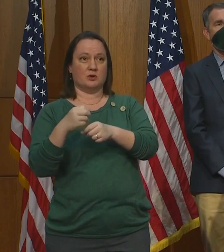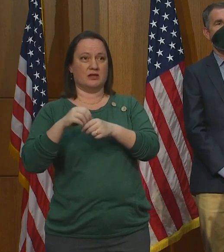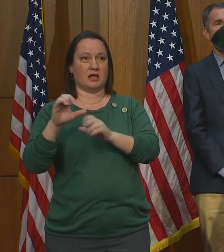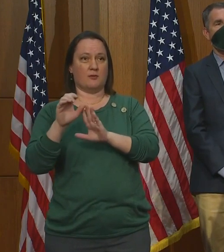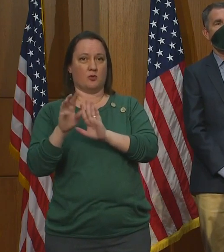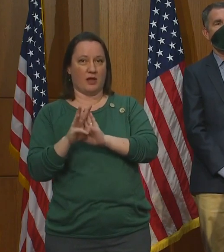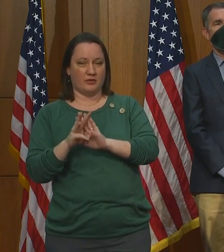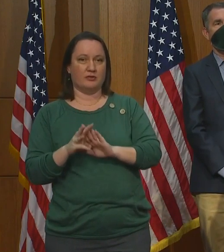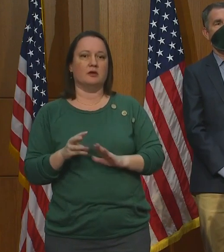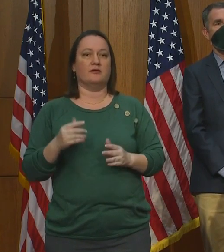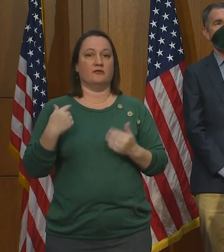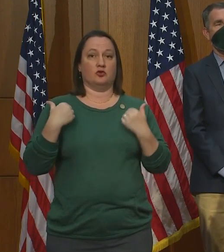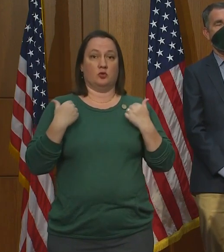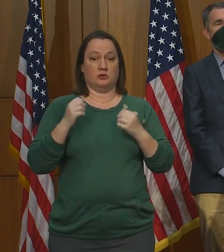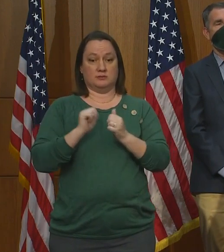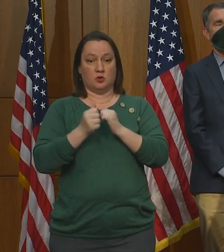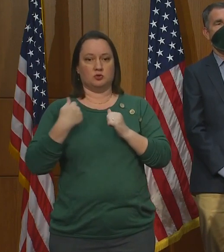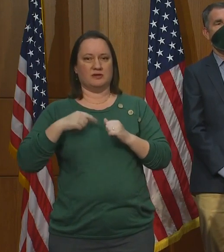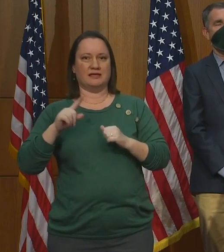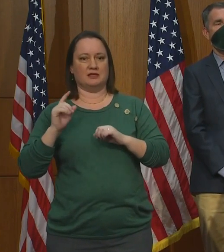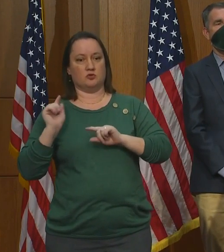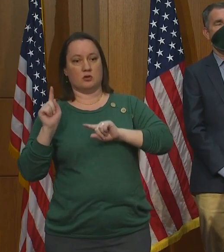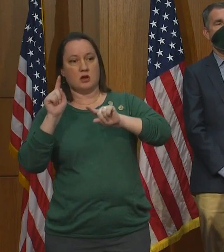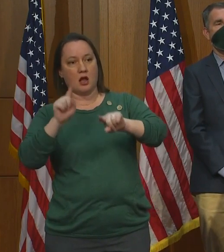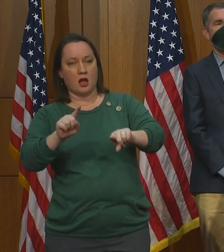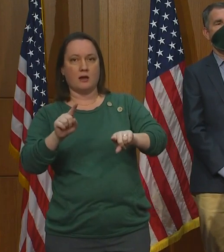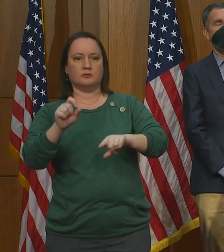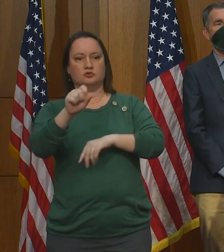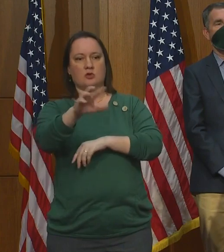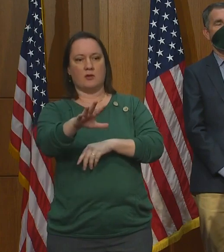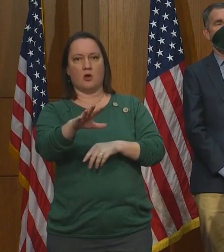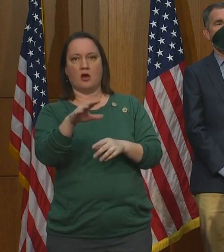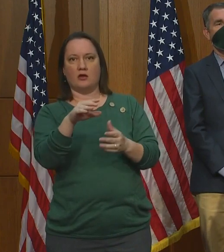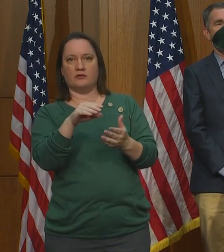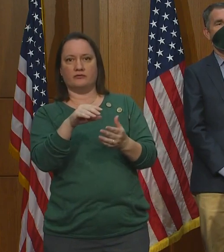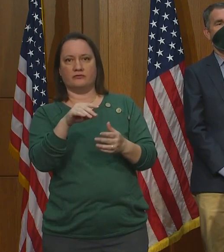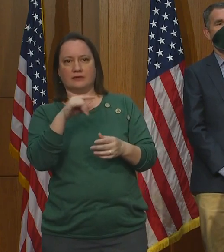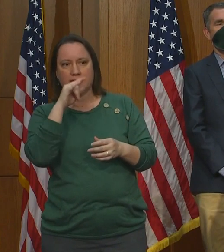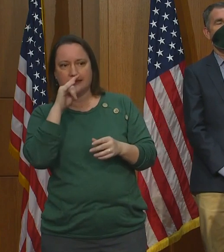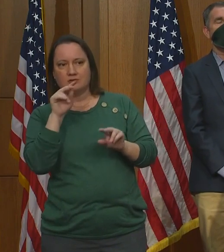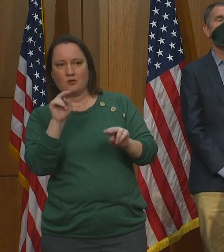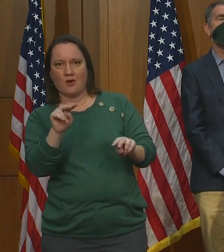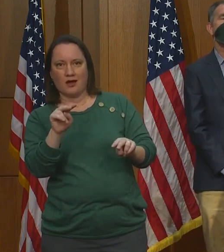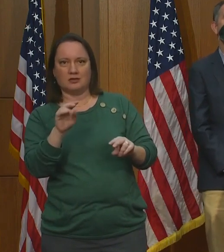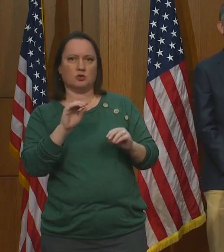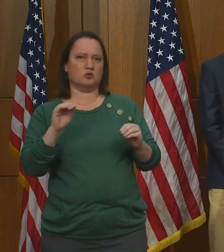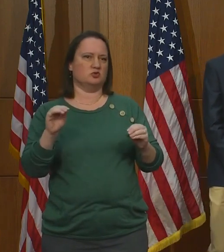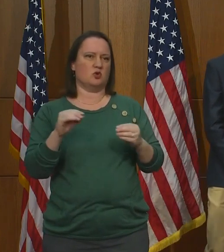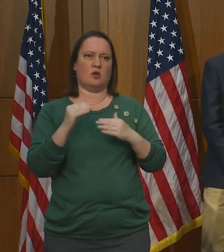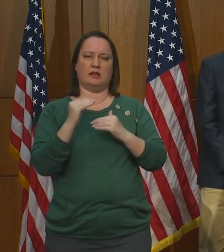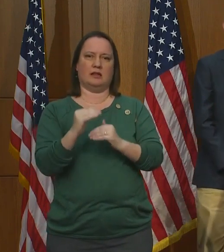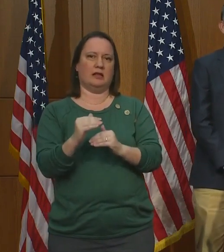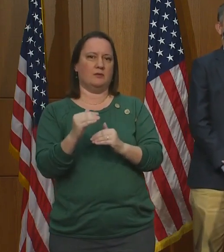BASEBALL UP COMMONWEALTH FOR. SPORT IT WILL TO DROP OUR KIDS OFF THE WATCHED. AND FOR THE